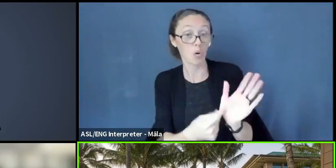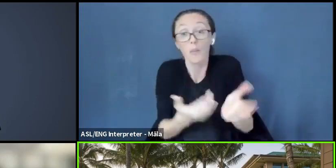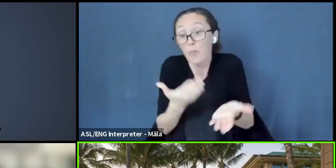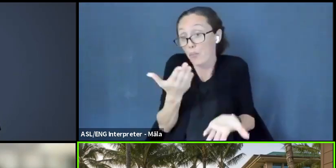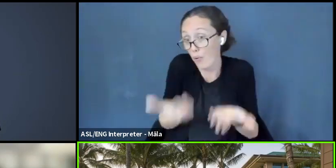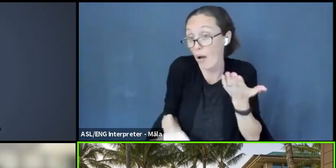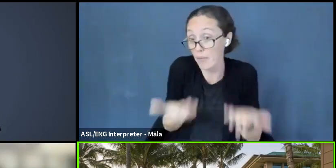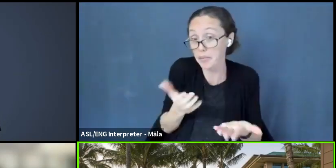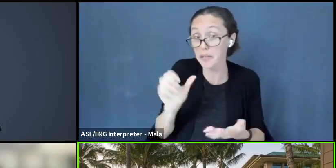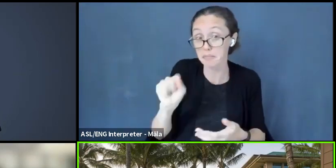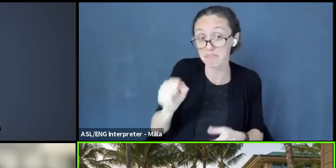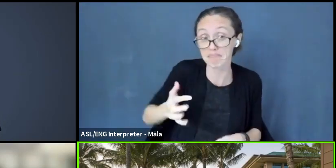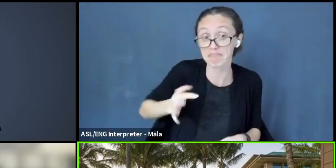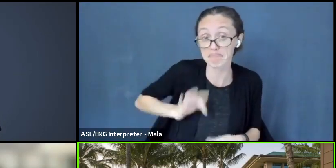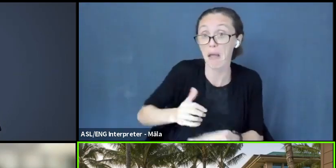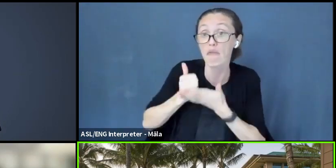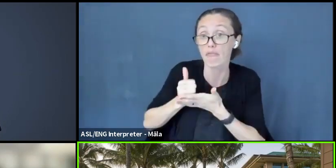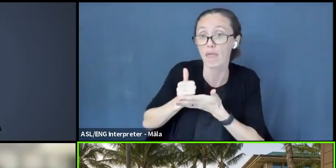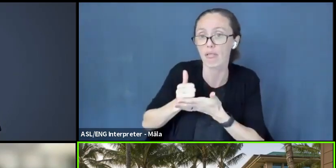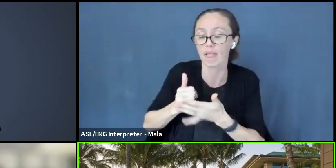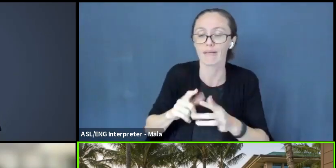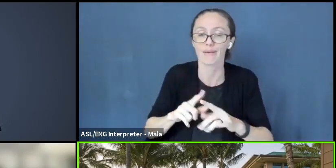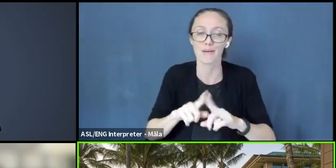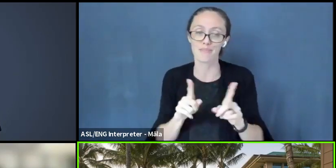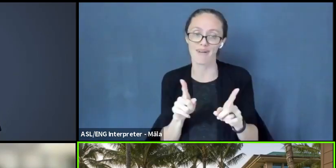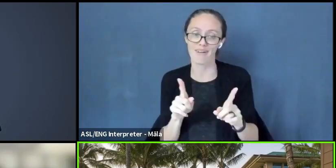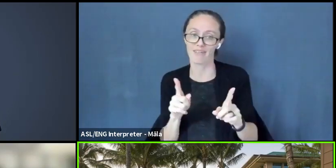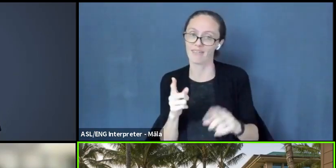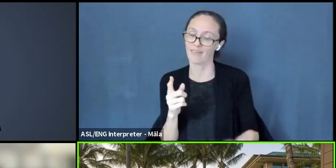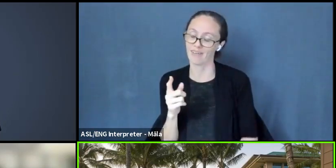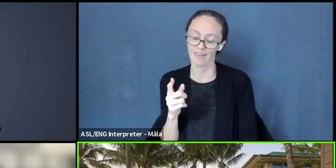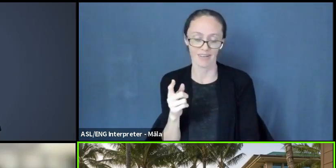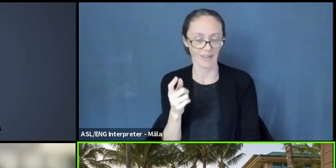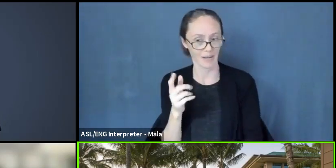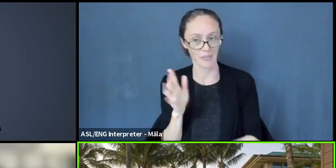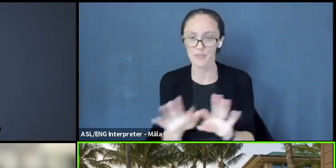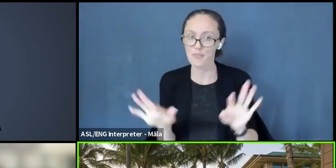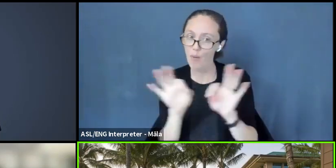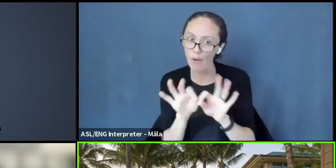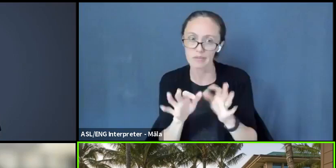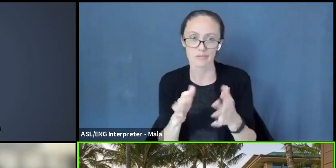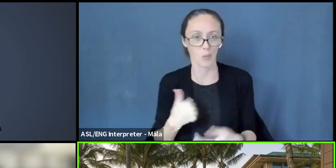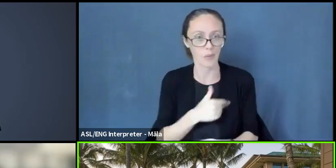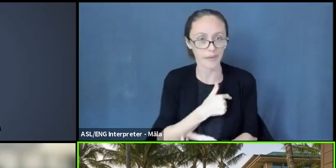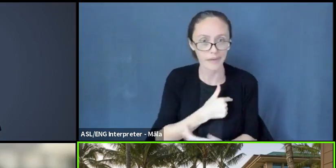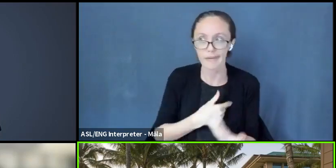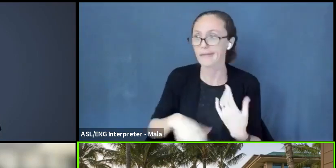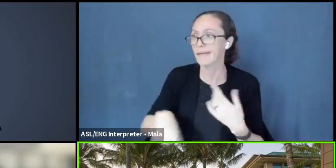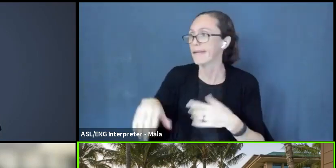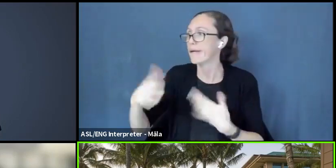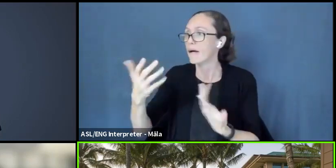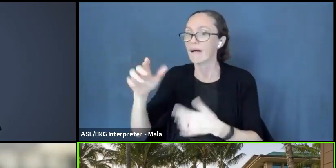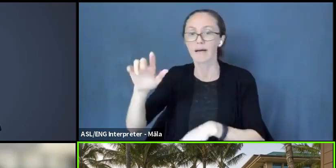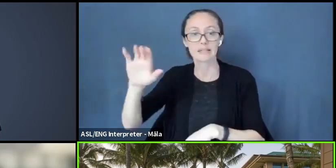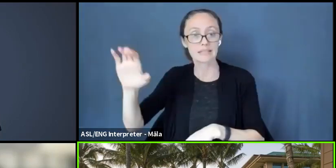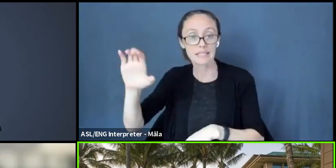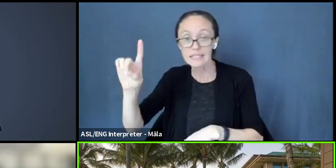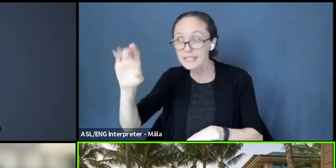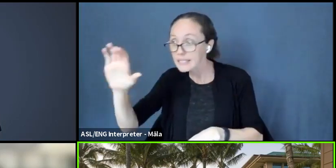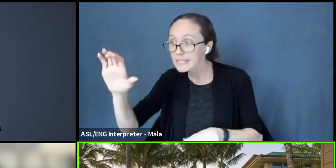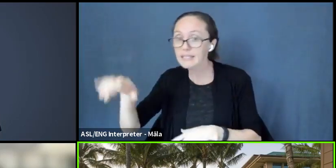But we always want to, and the CDC, FDA really do want to make sure that there is as good